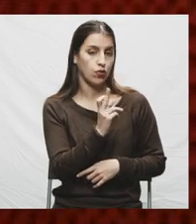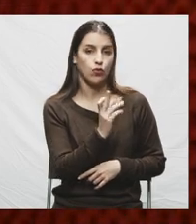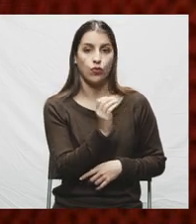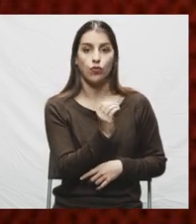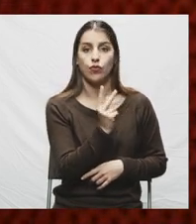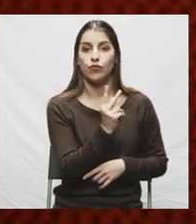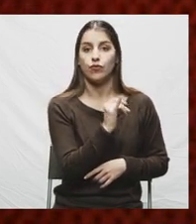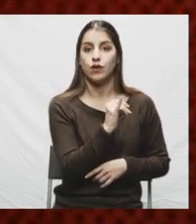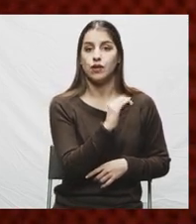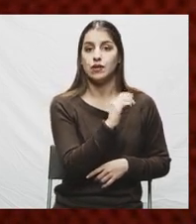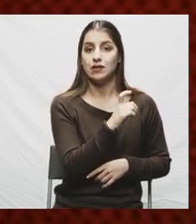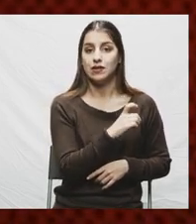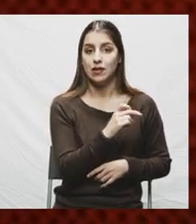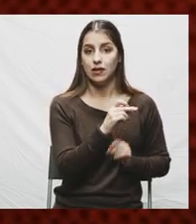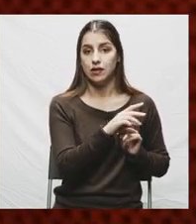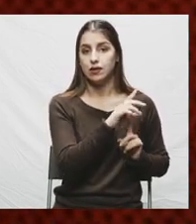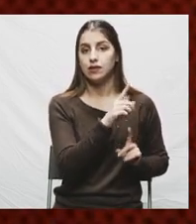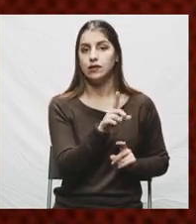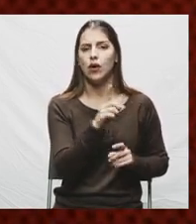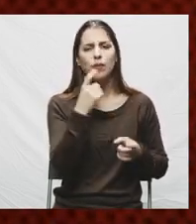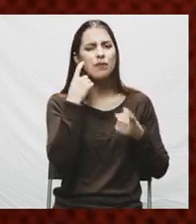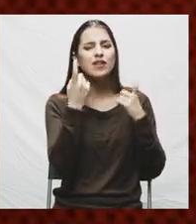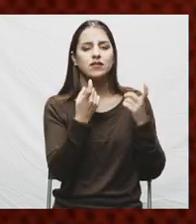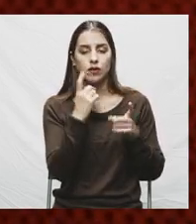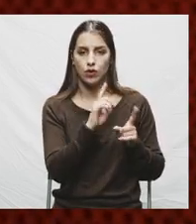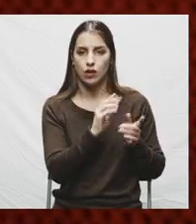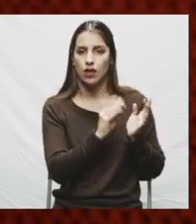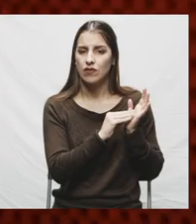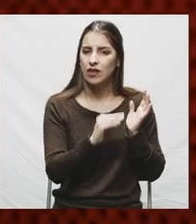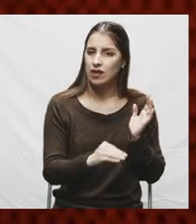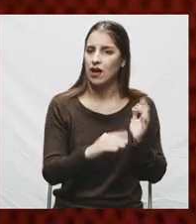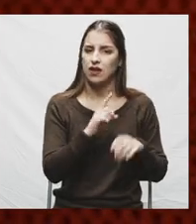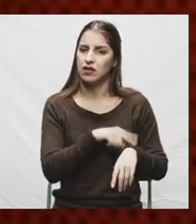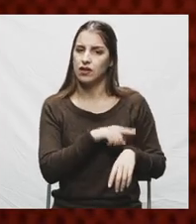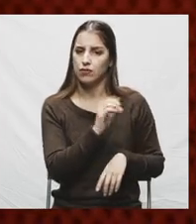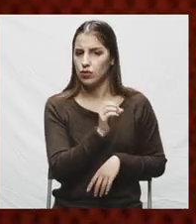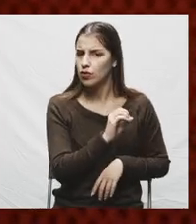“okay, so they’ll improvise, they’ll devise, they’ll... be there without a time limit,